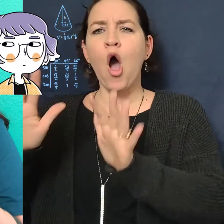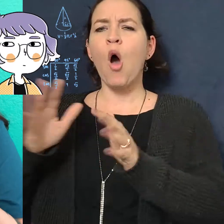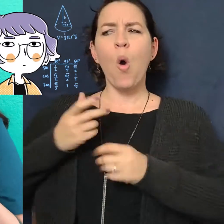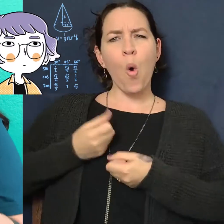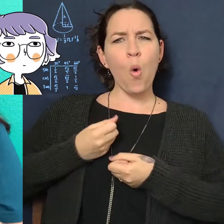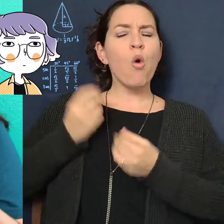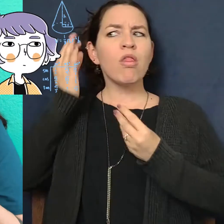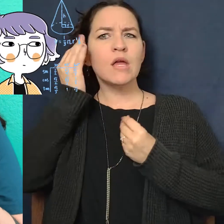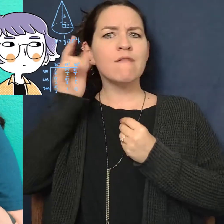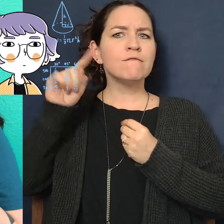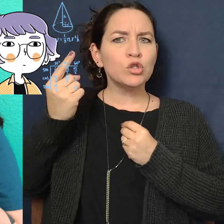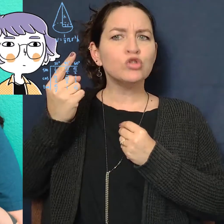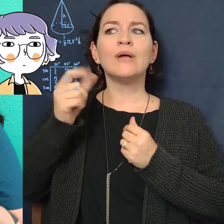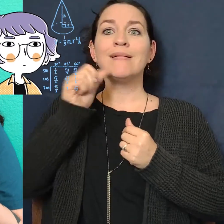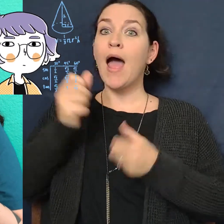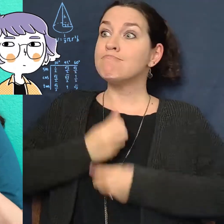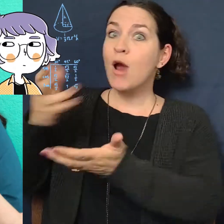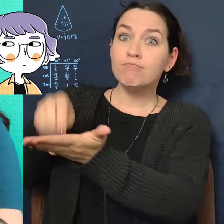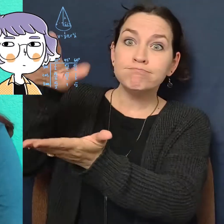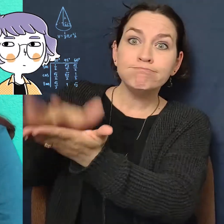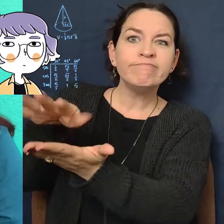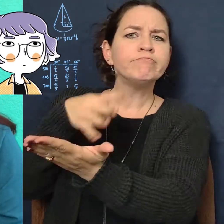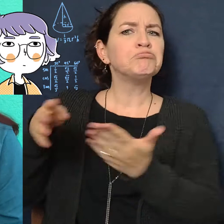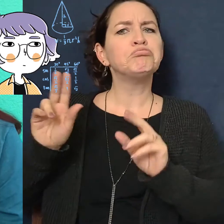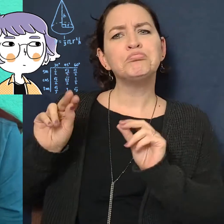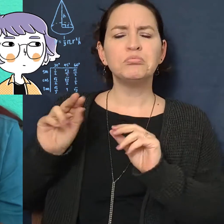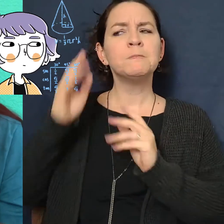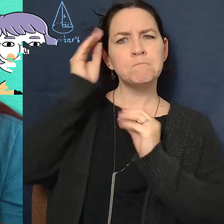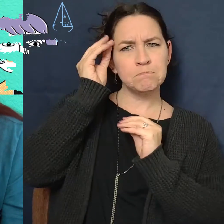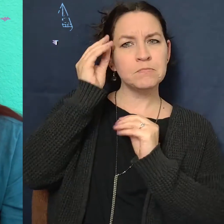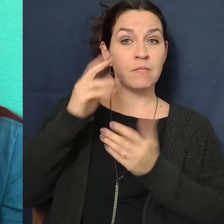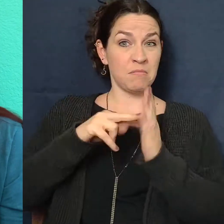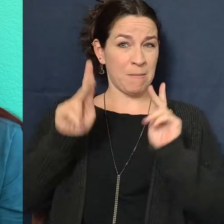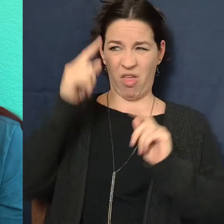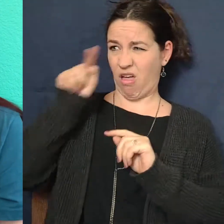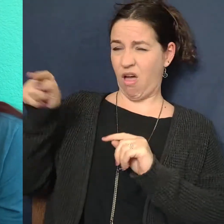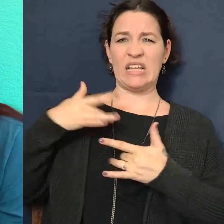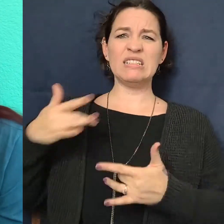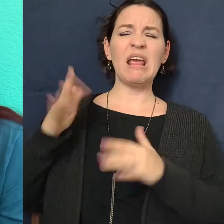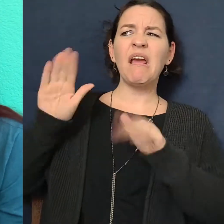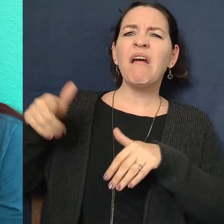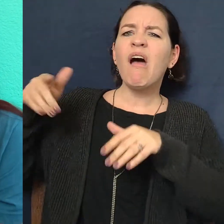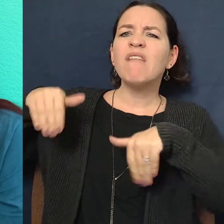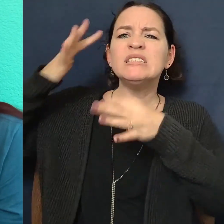that deciding process inside and not really externalize it. So they may be viewed as indecisive, or wishy-washy,